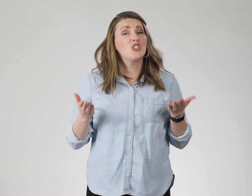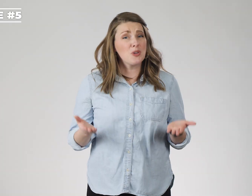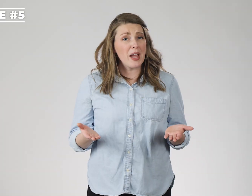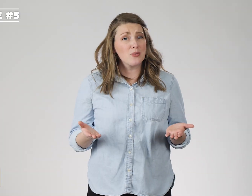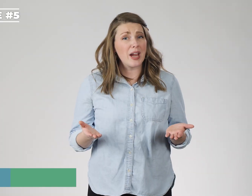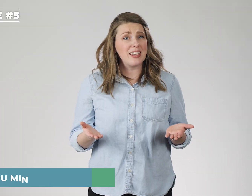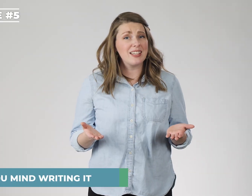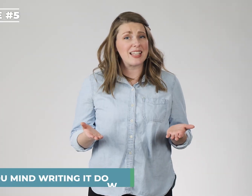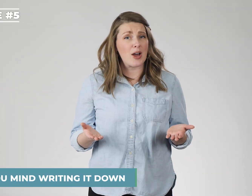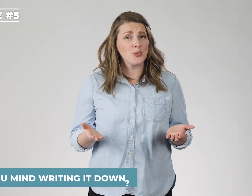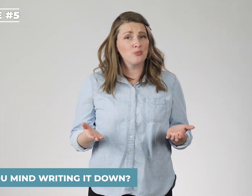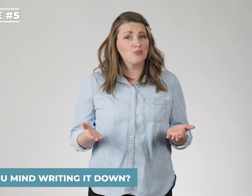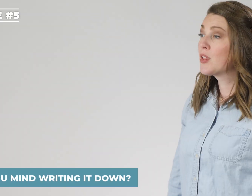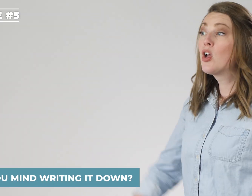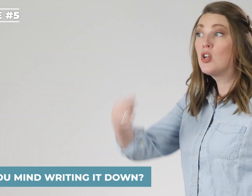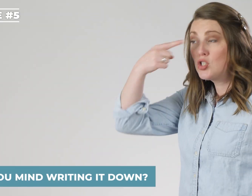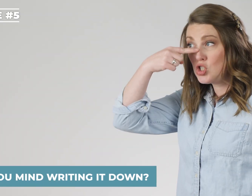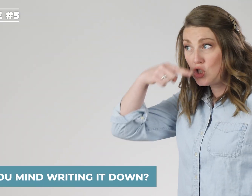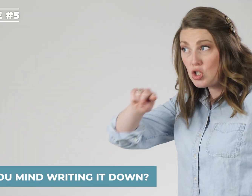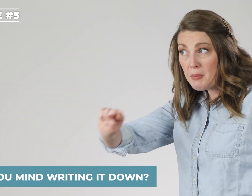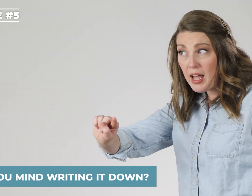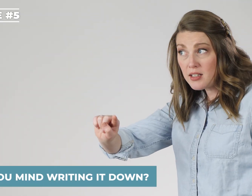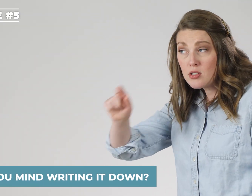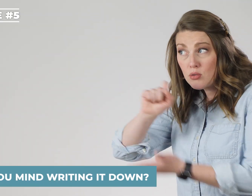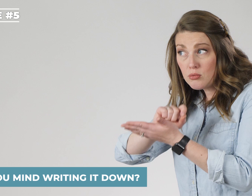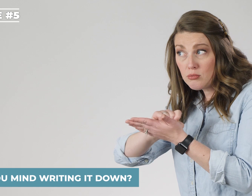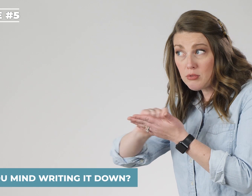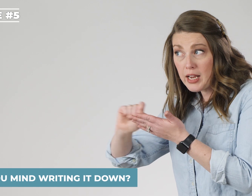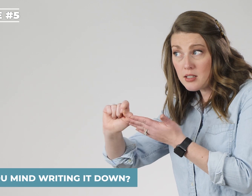Do you mind writing it down? 'Do you mind write?'